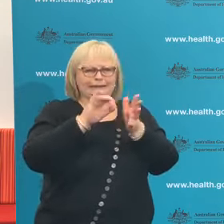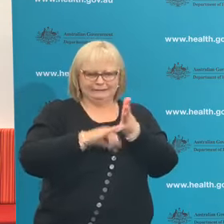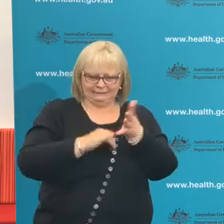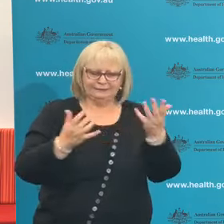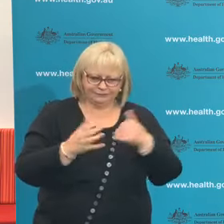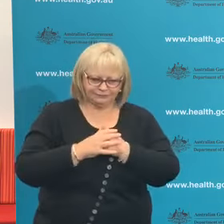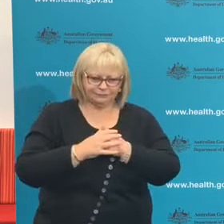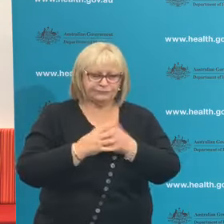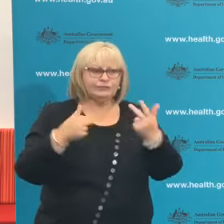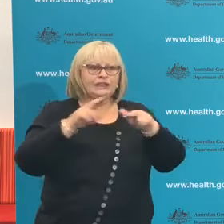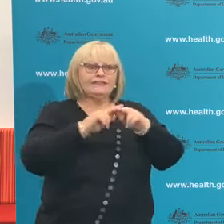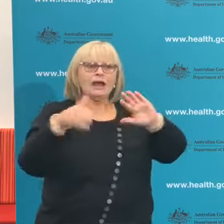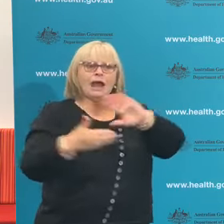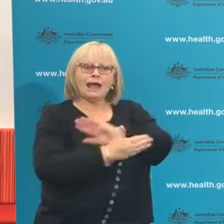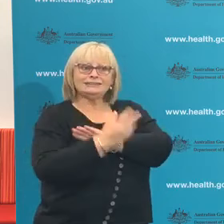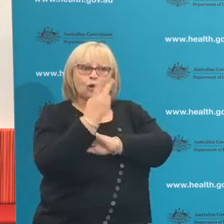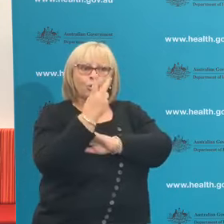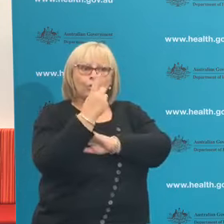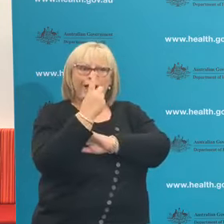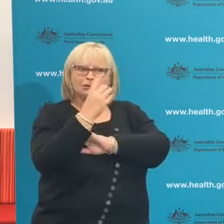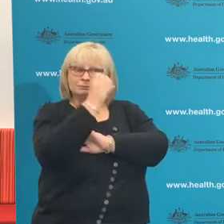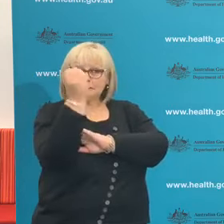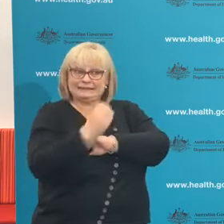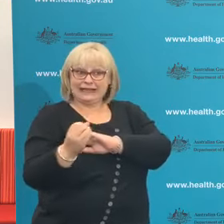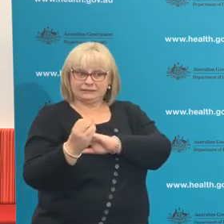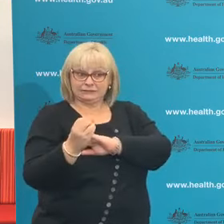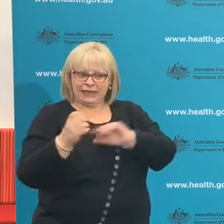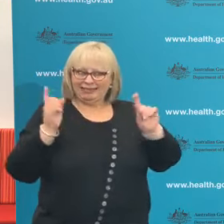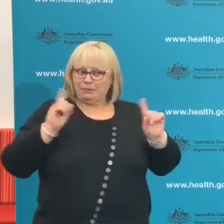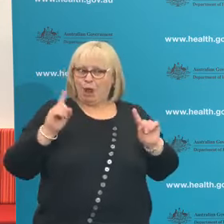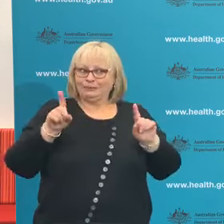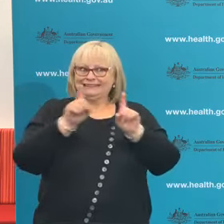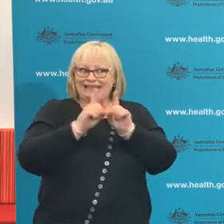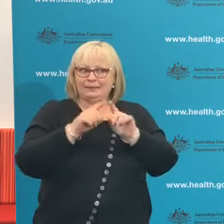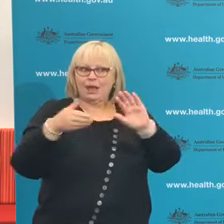less than 1% growth in cases, is where we are at the moment, that's a good trend.